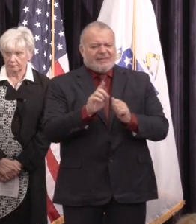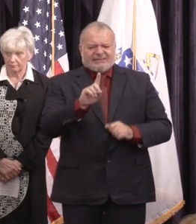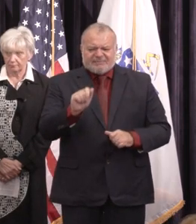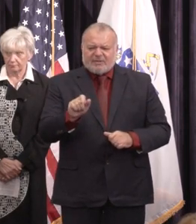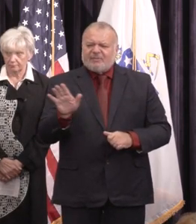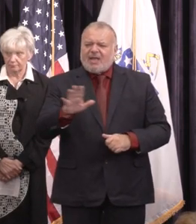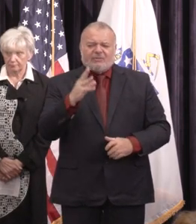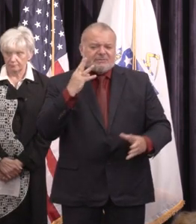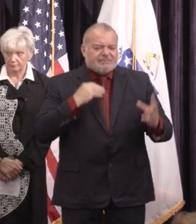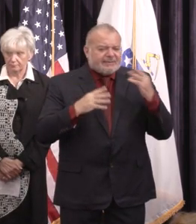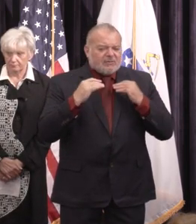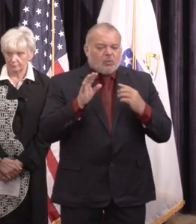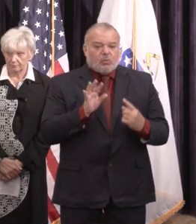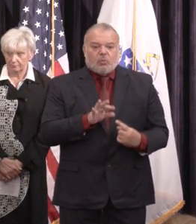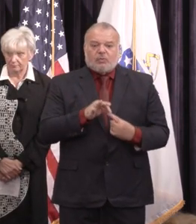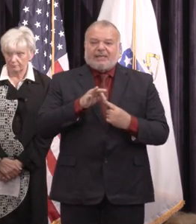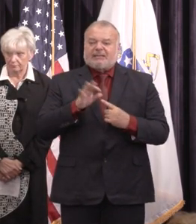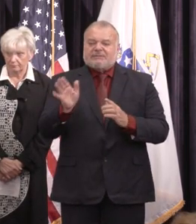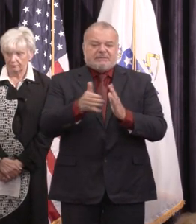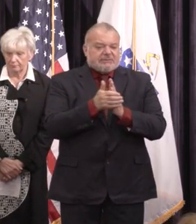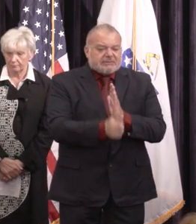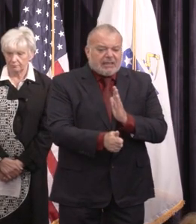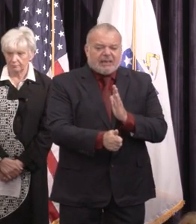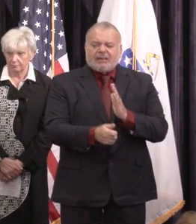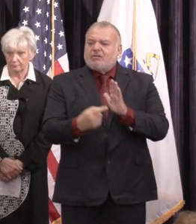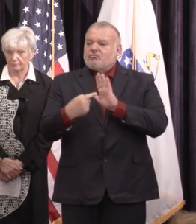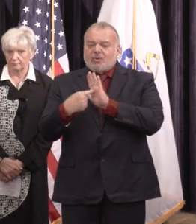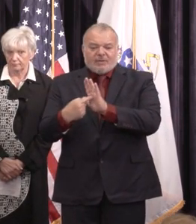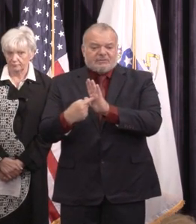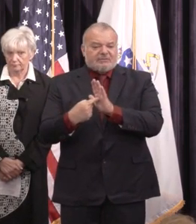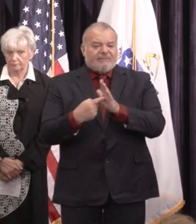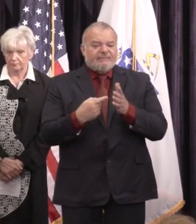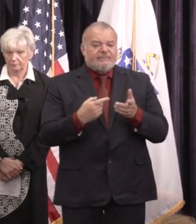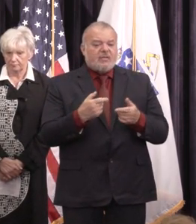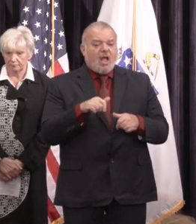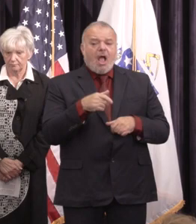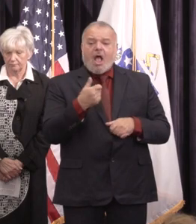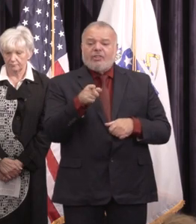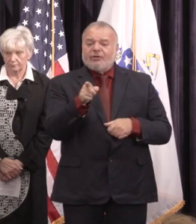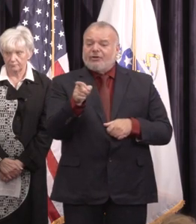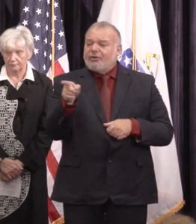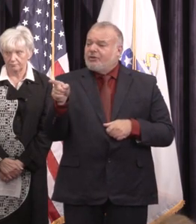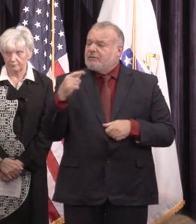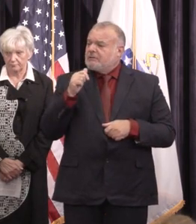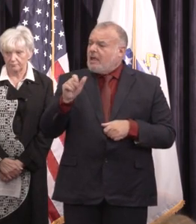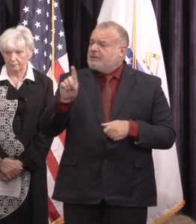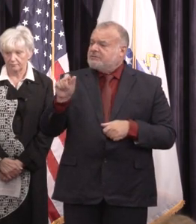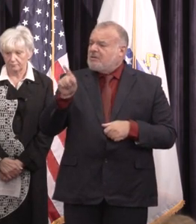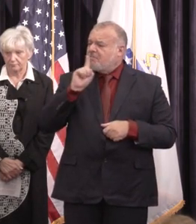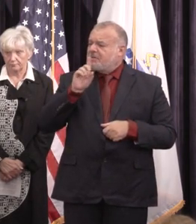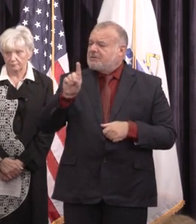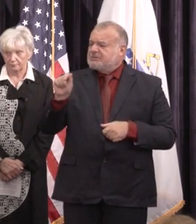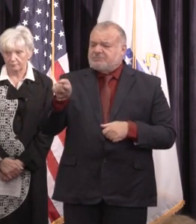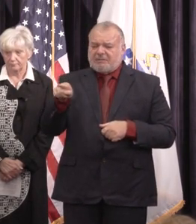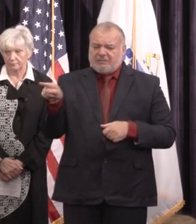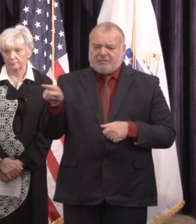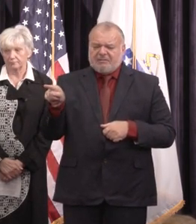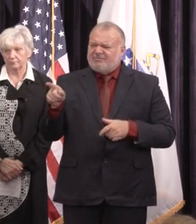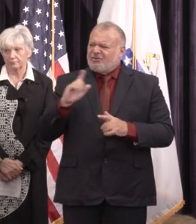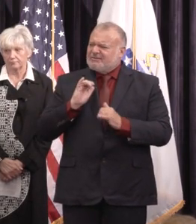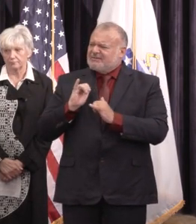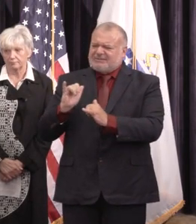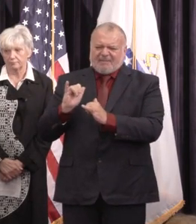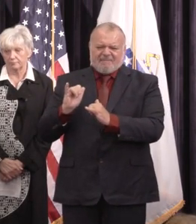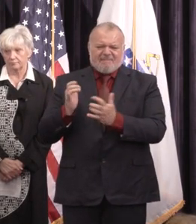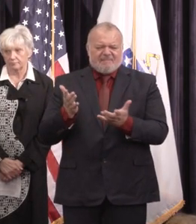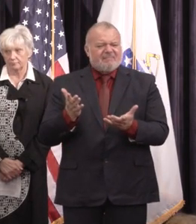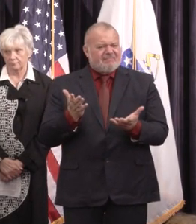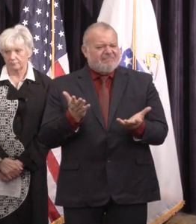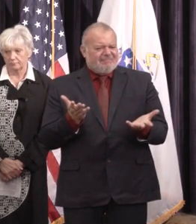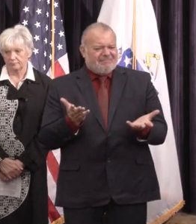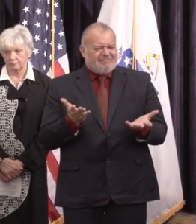representation that non? disabled employees cannot offer. MassAbility is a critical component of your